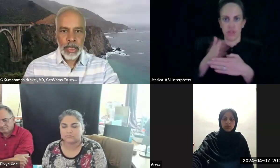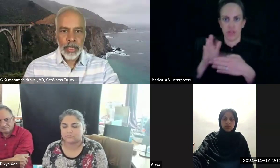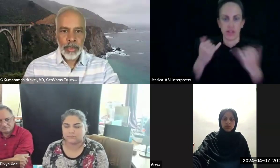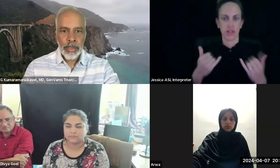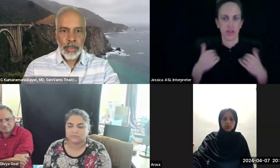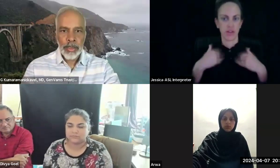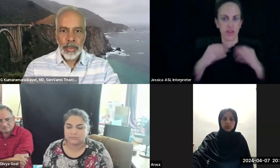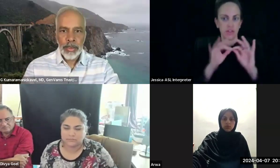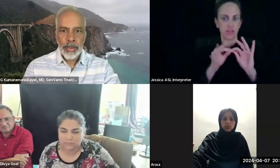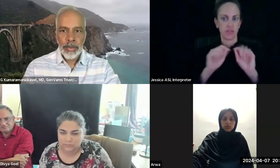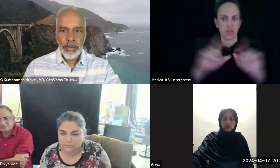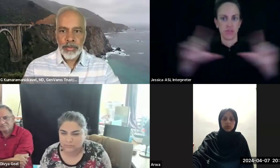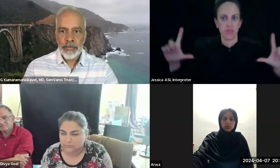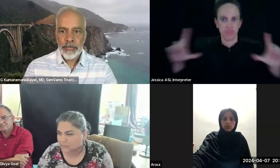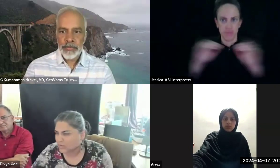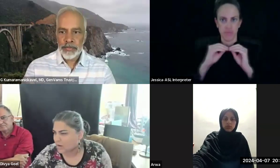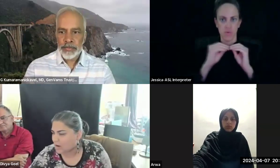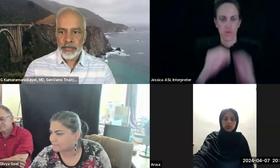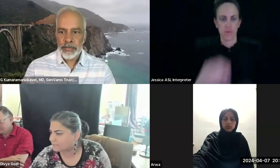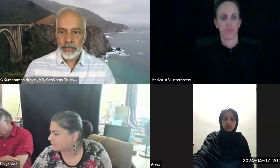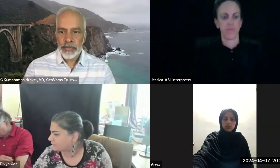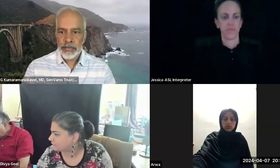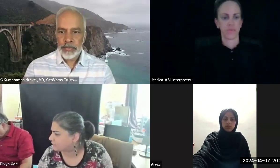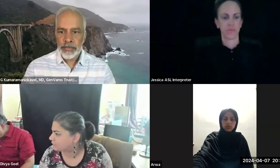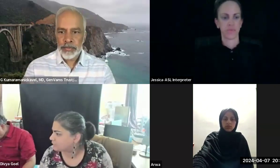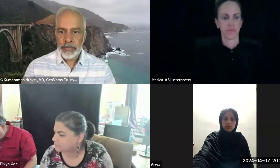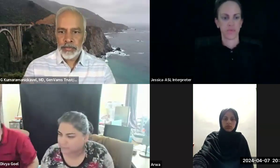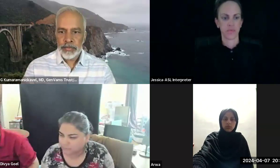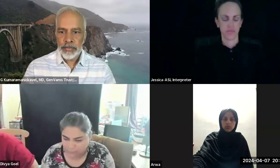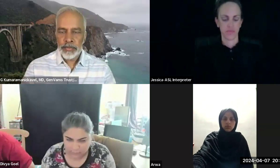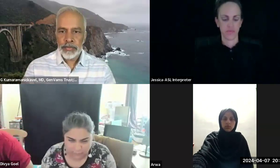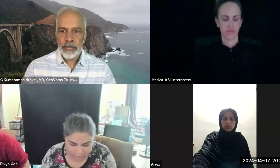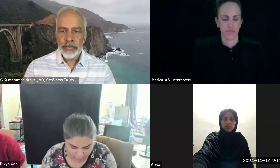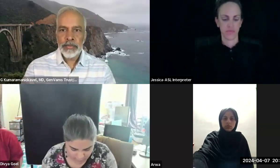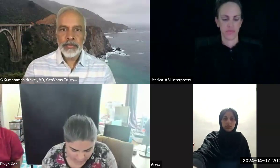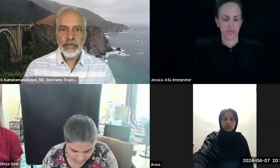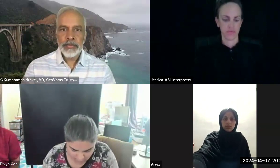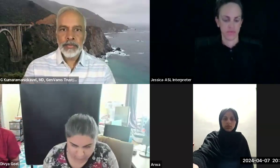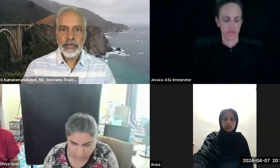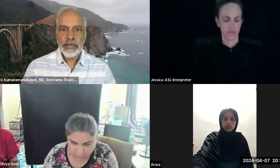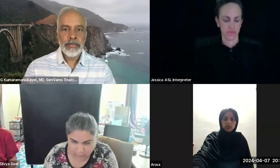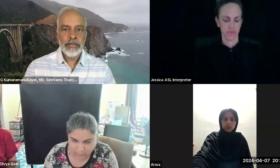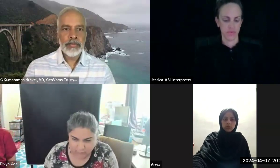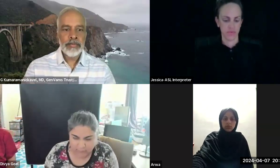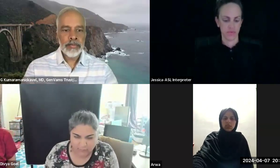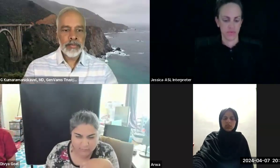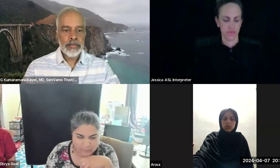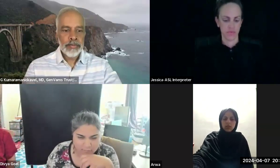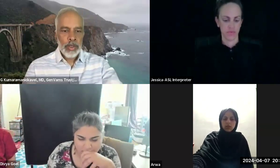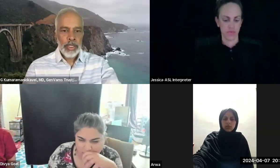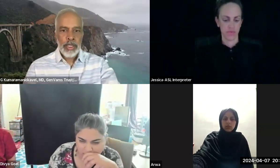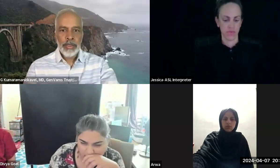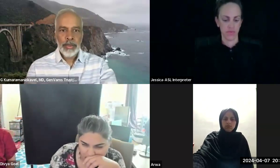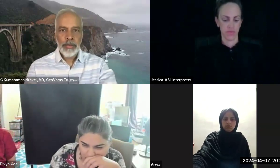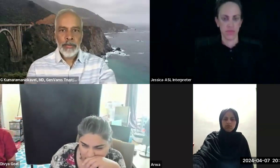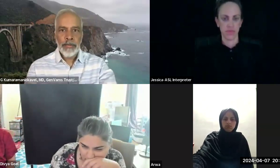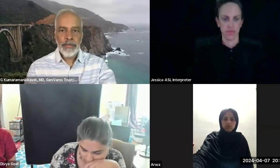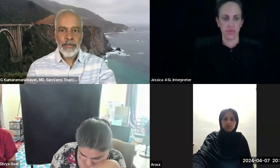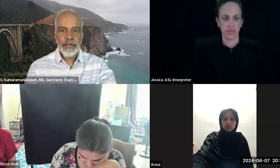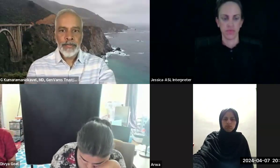bigger now. let before you continue let me first spotlight the correct interpreter. okay just a